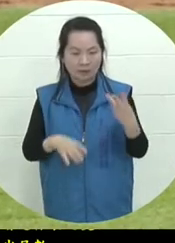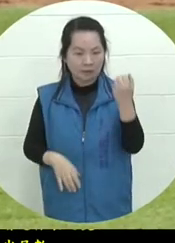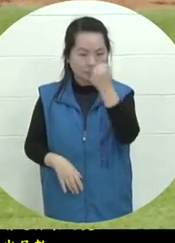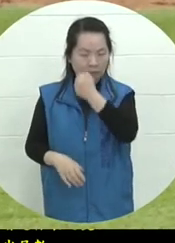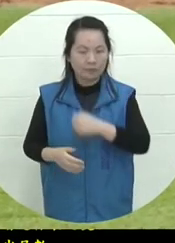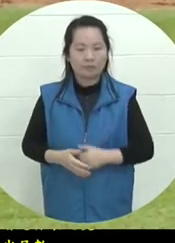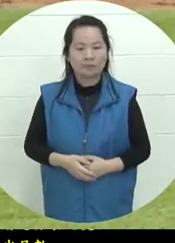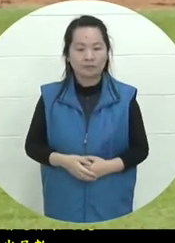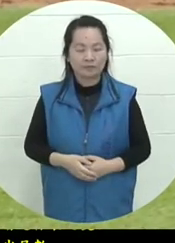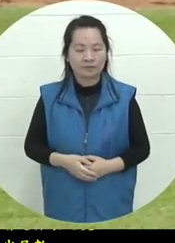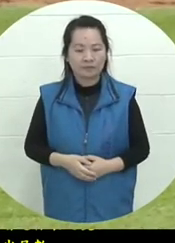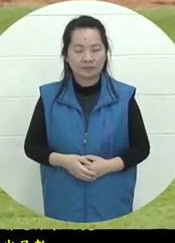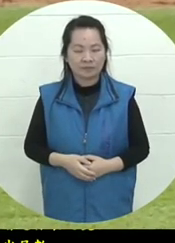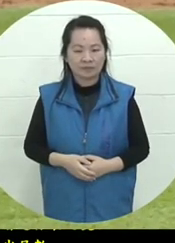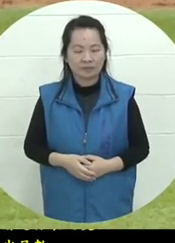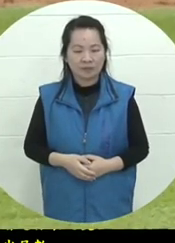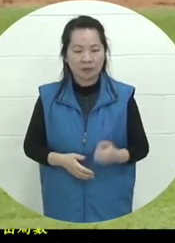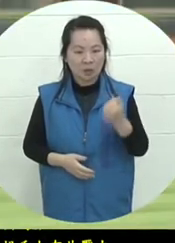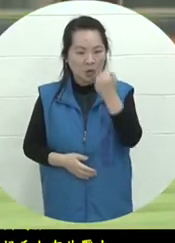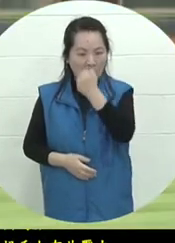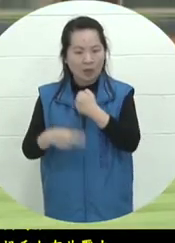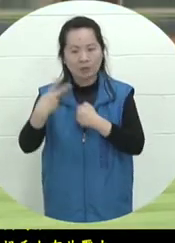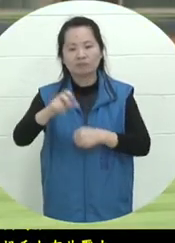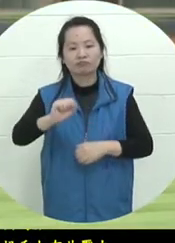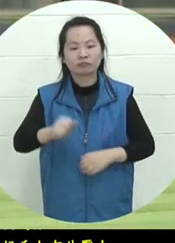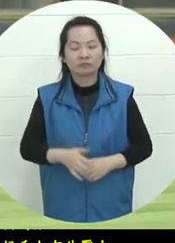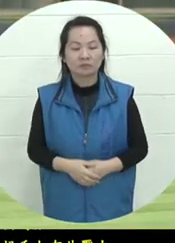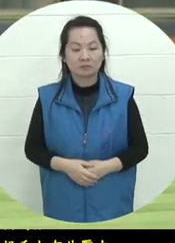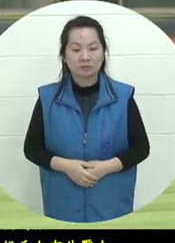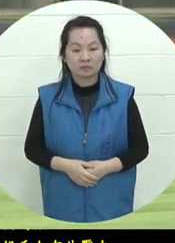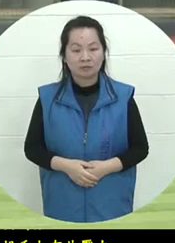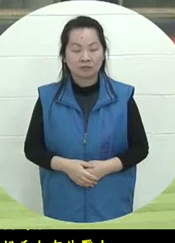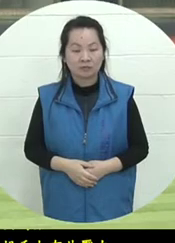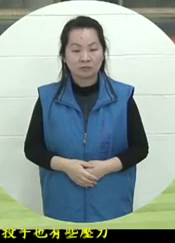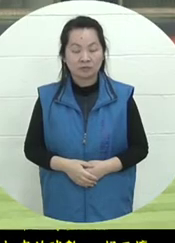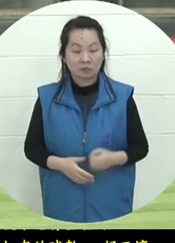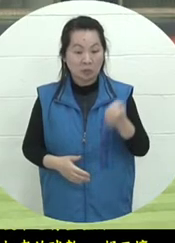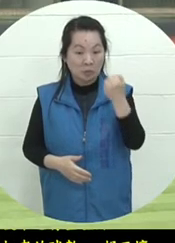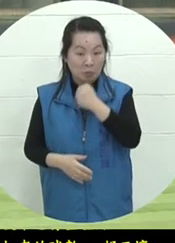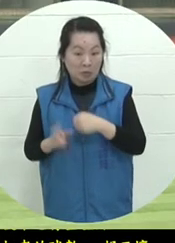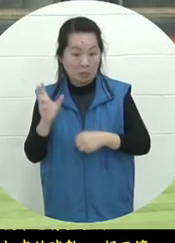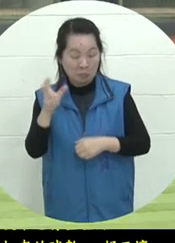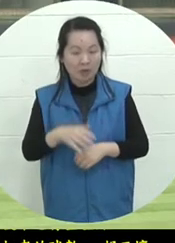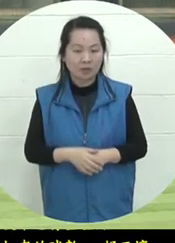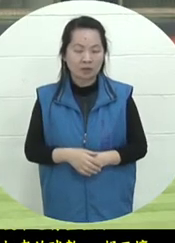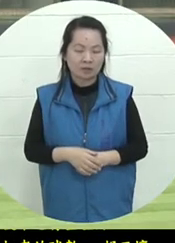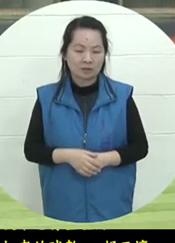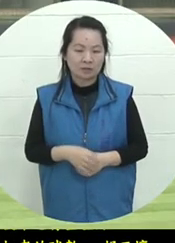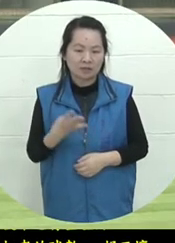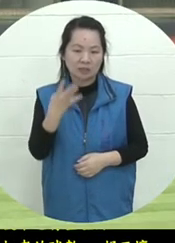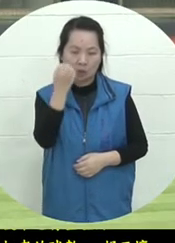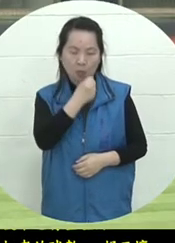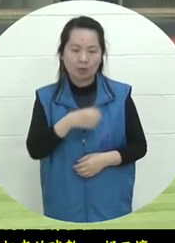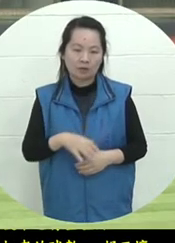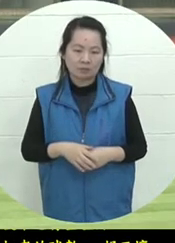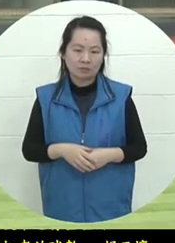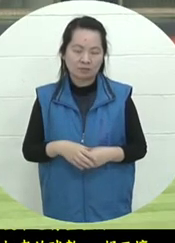there is no room for another bad ball. If there is another bad ball, 4 free balls at this time will allow the opponent to tie the score.